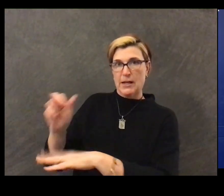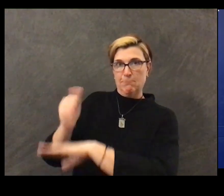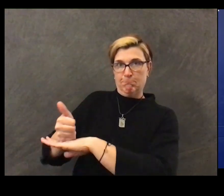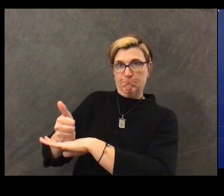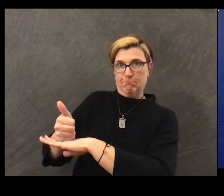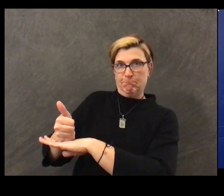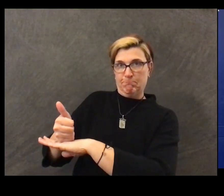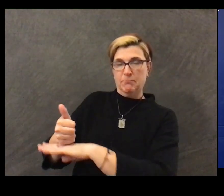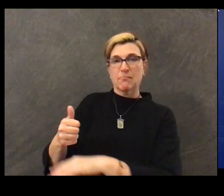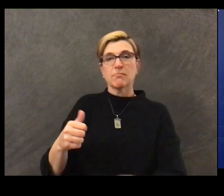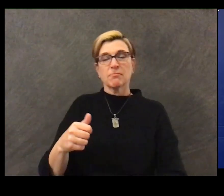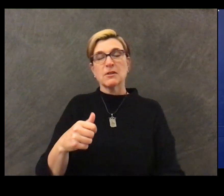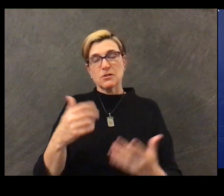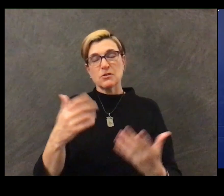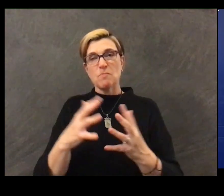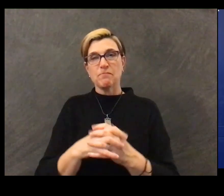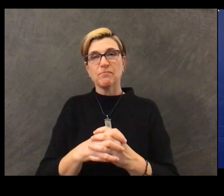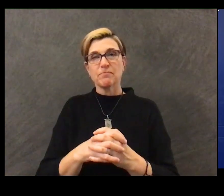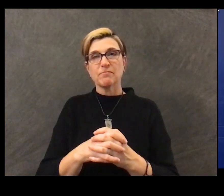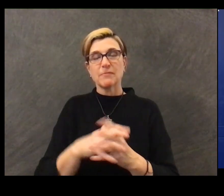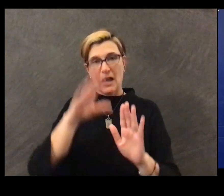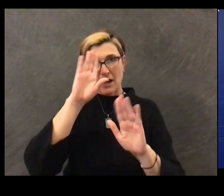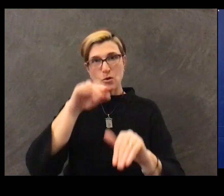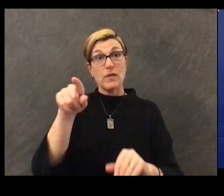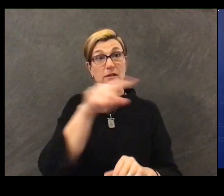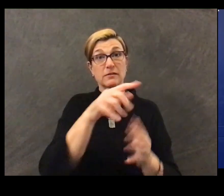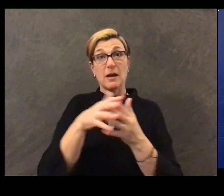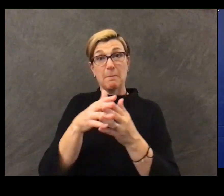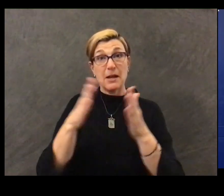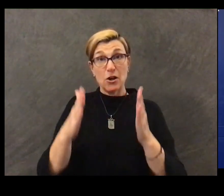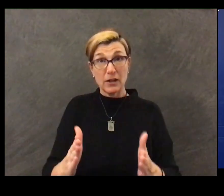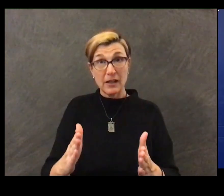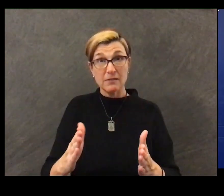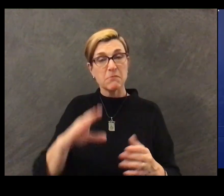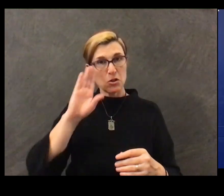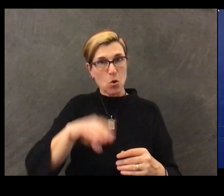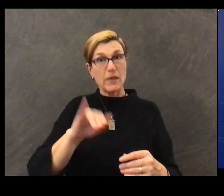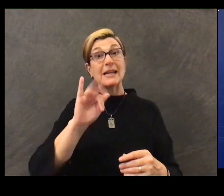I think and can be confident that should the need arise for your family member